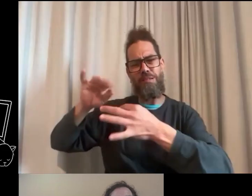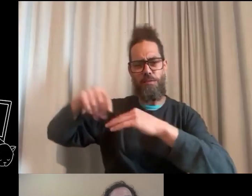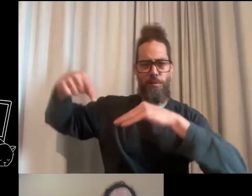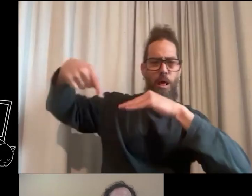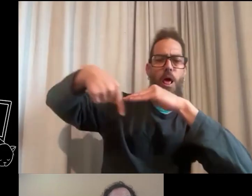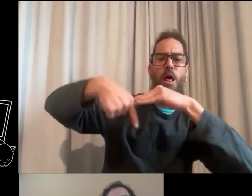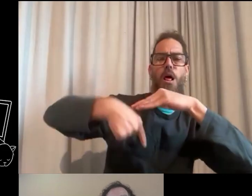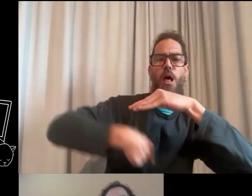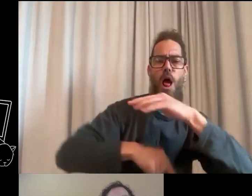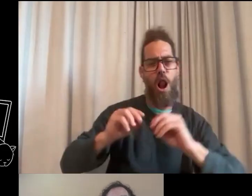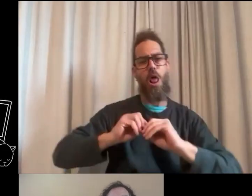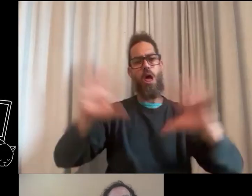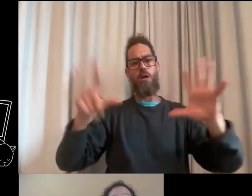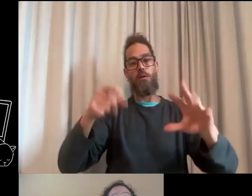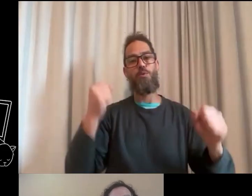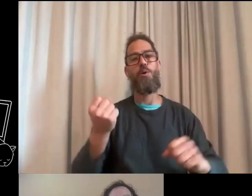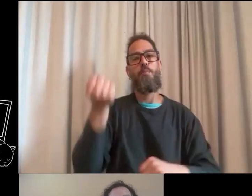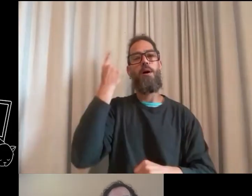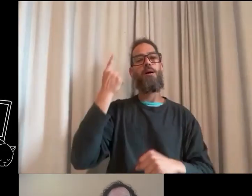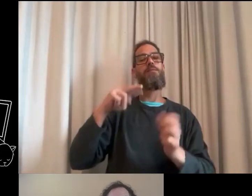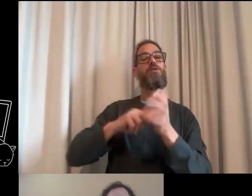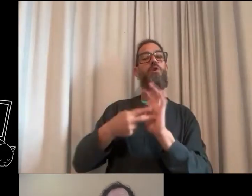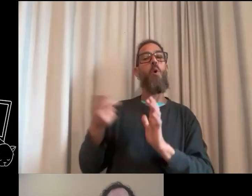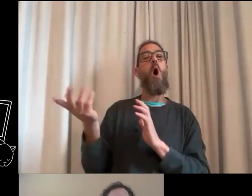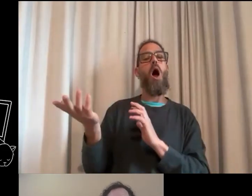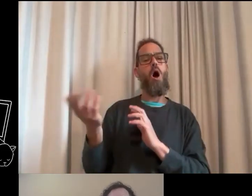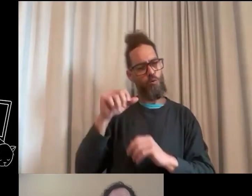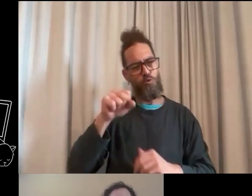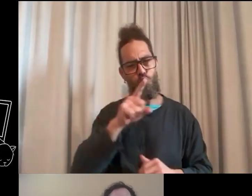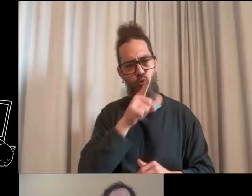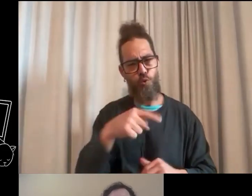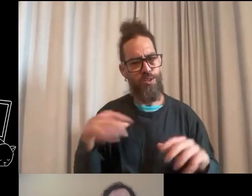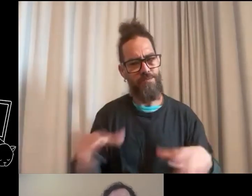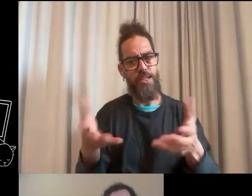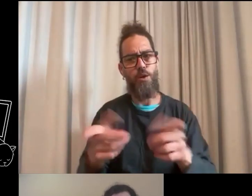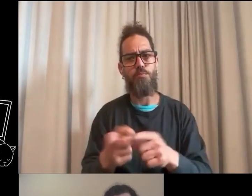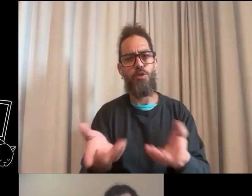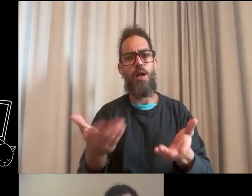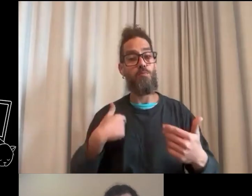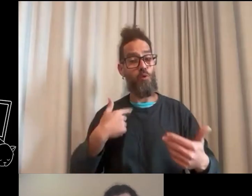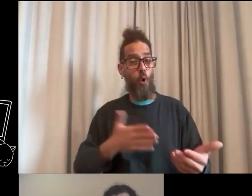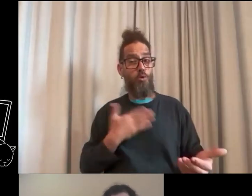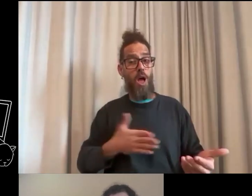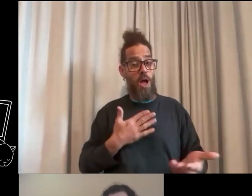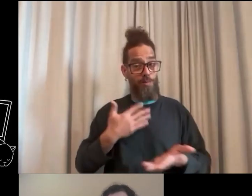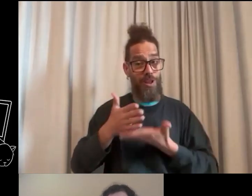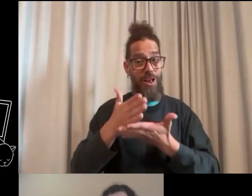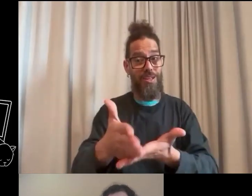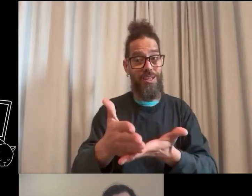Though I have to say, sometimes I'm as guilty as the next person in talking in what my team calls Berman speak.